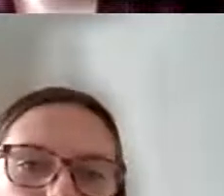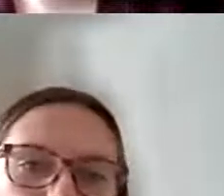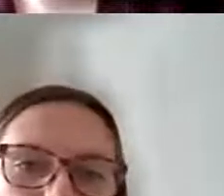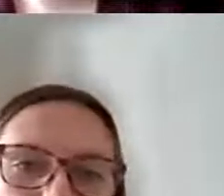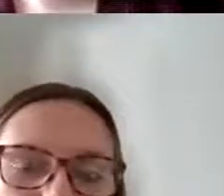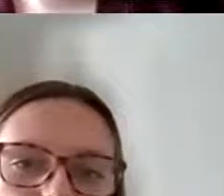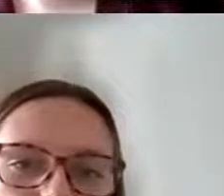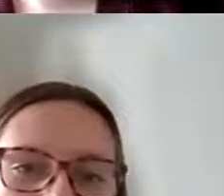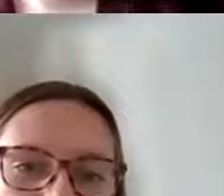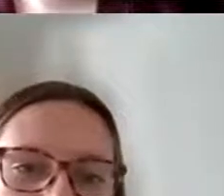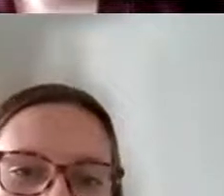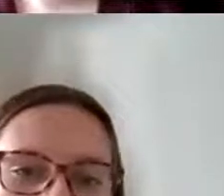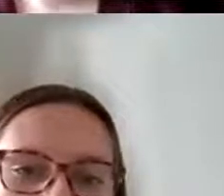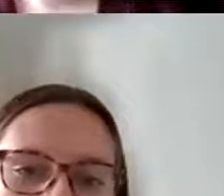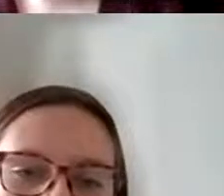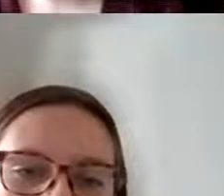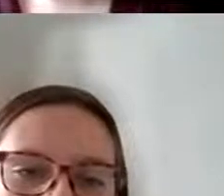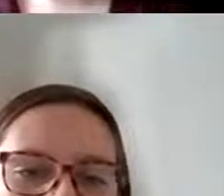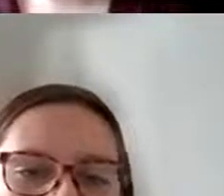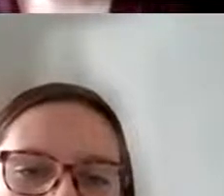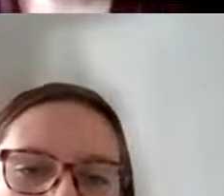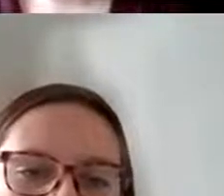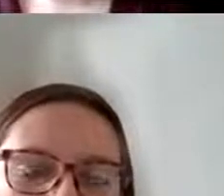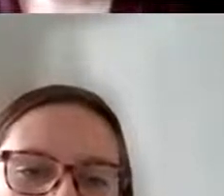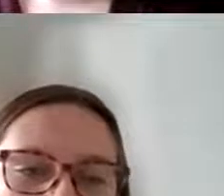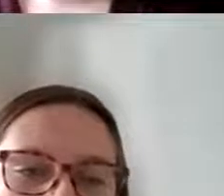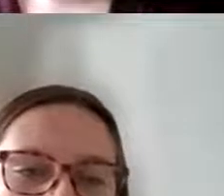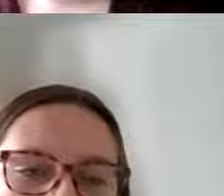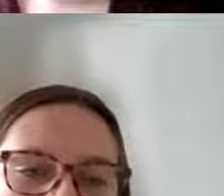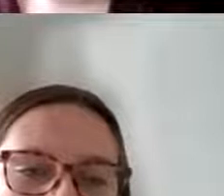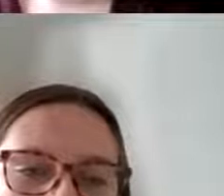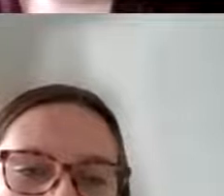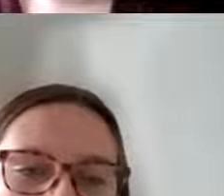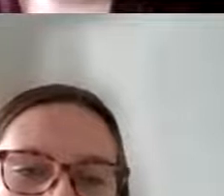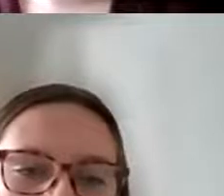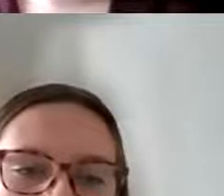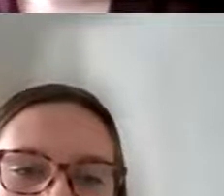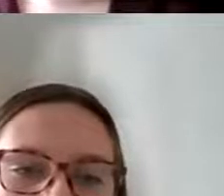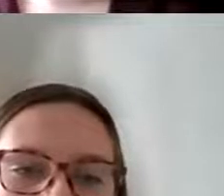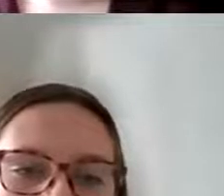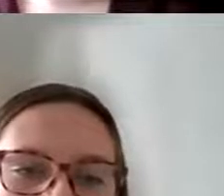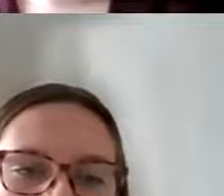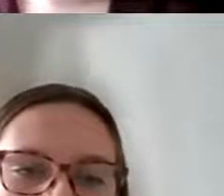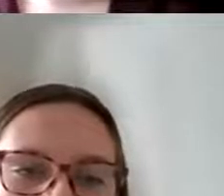is the protected area in Surrey so it's the area of outstanding natural beauty so we protect it